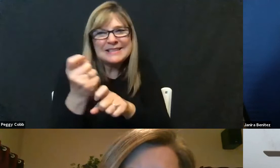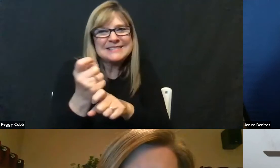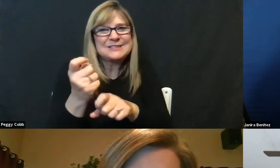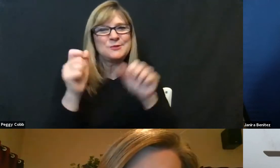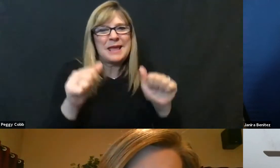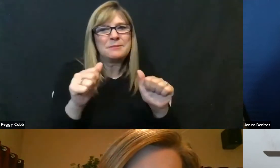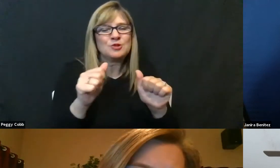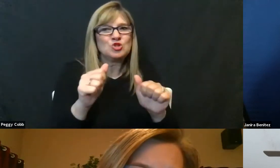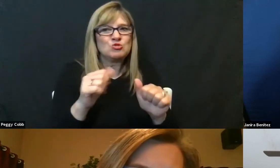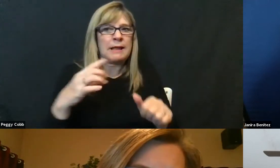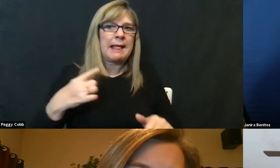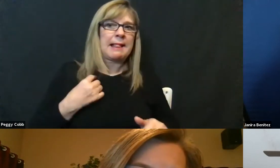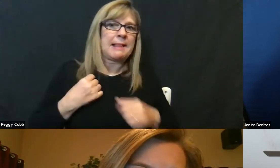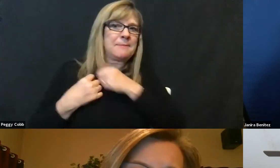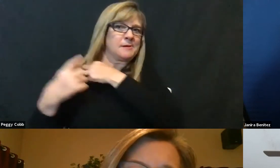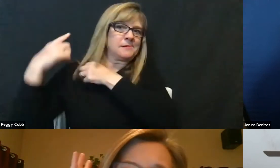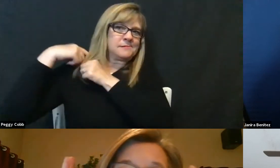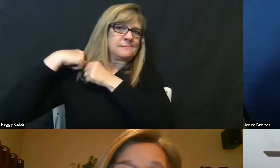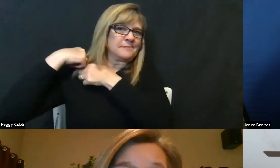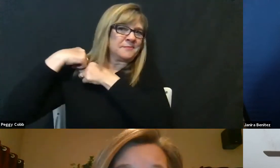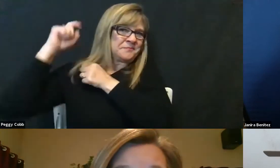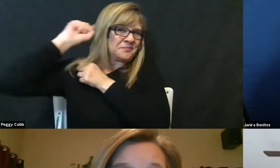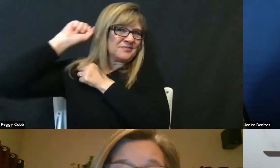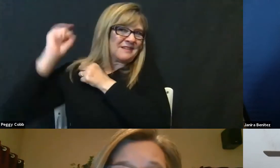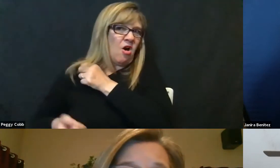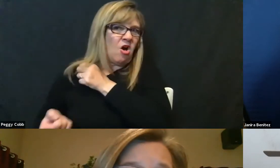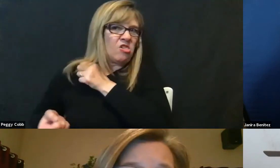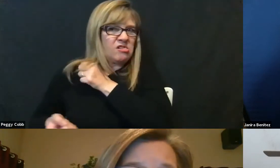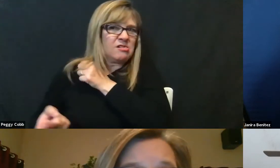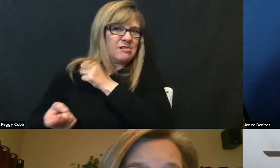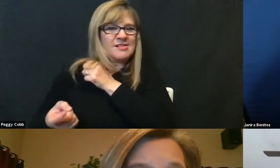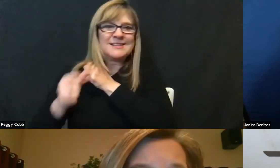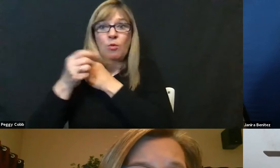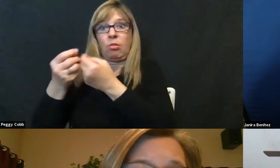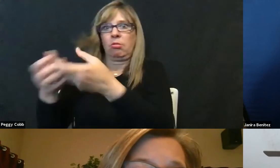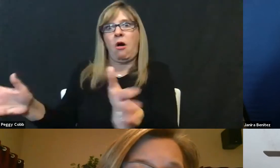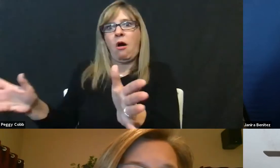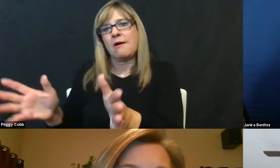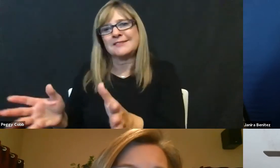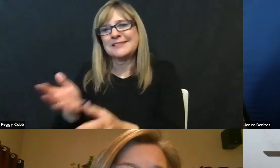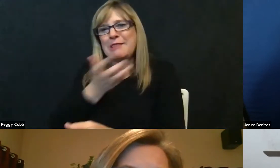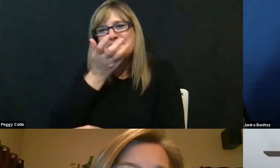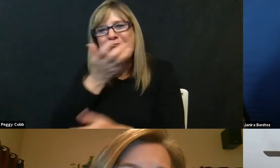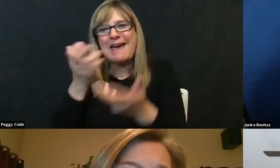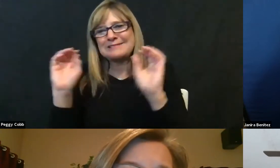to clip them on the back of their shirt so if they fall out they don't get lost in the grass and things like that.